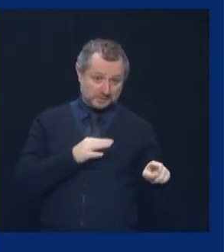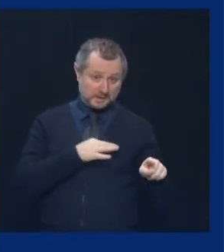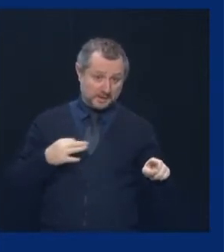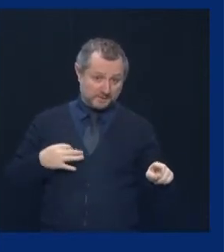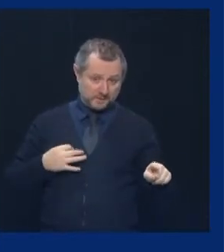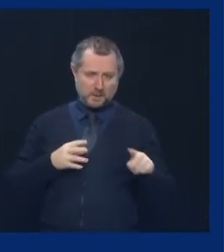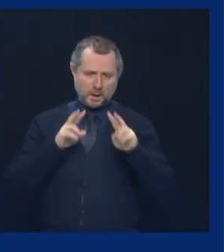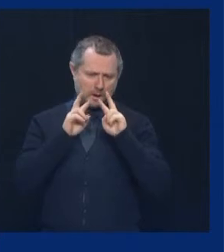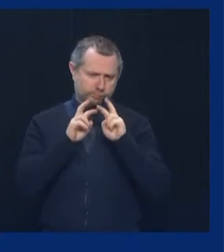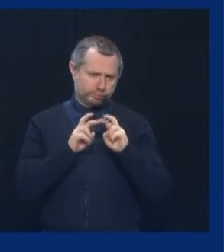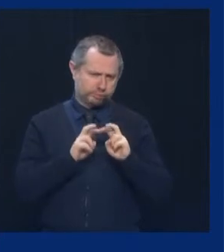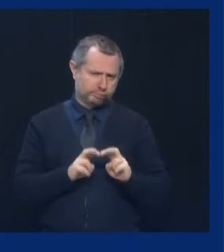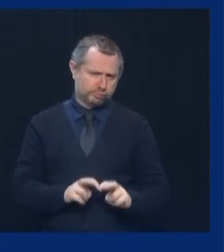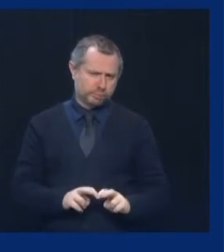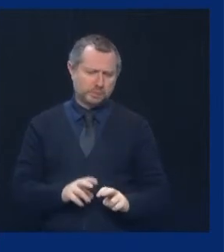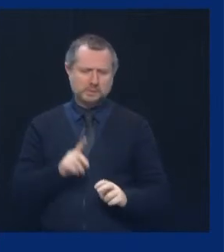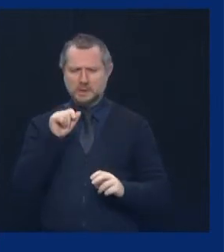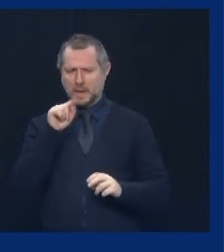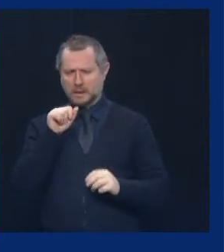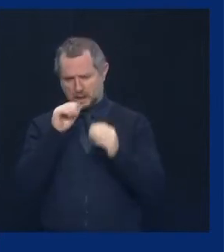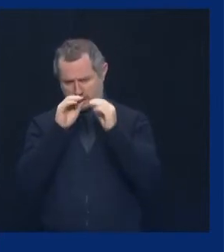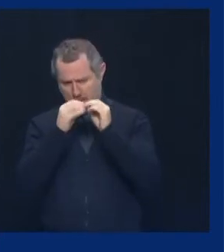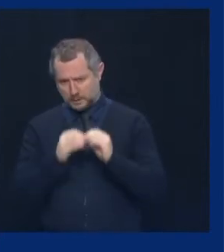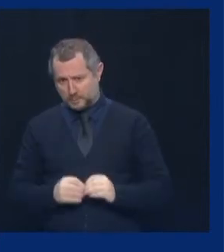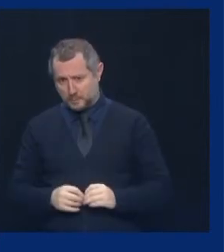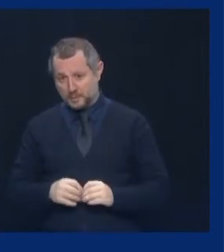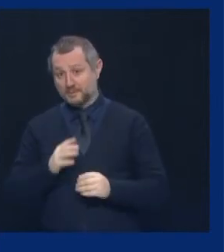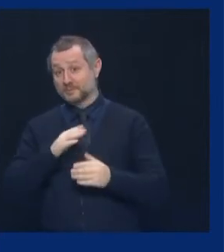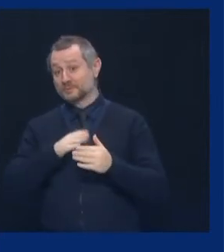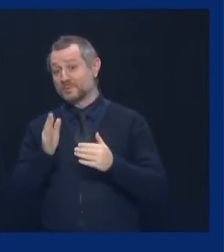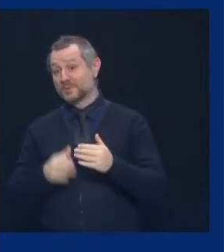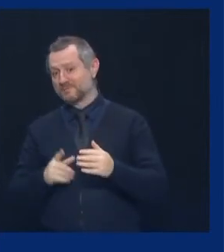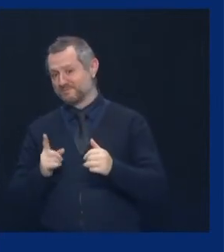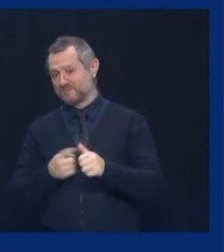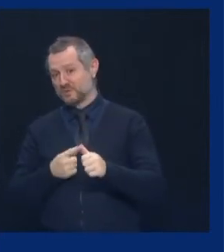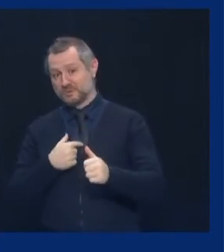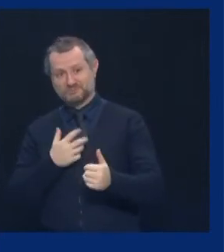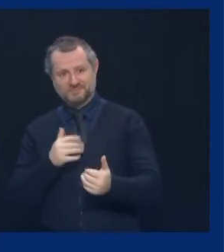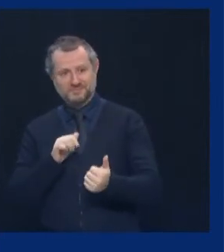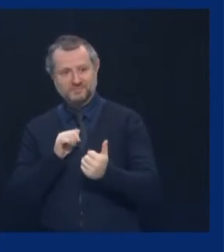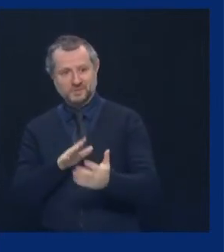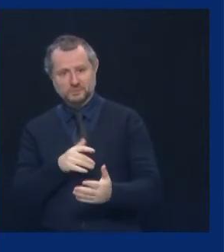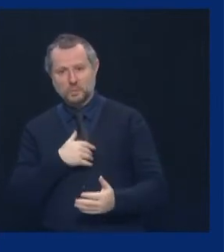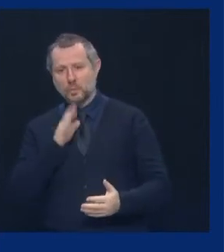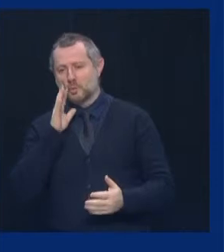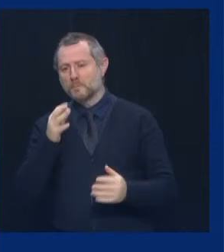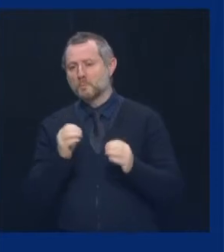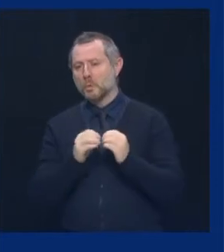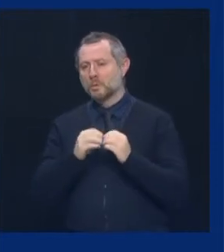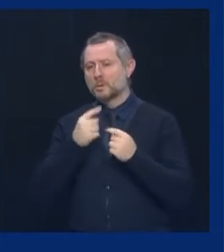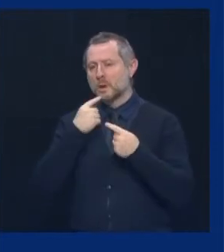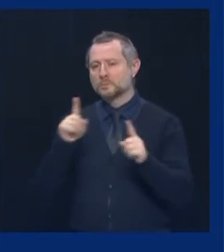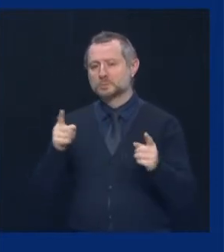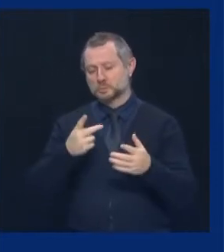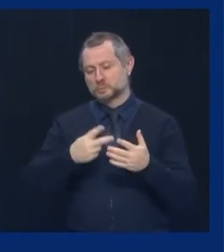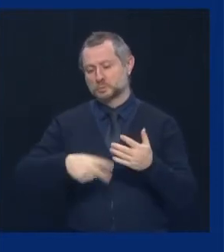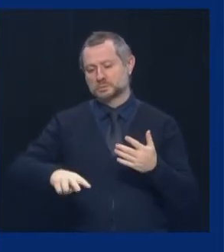ALBANY, THE PRESIDENT AND HIS STAFF HAS BEEN ANALYZING DATA. THEY ARE VIRTUALLY COMPLETE WITH